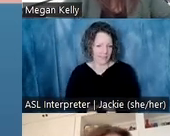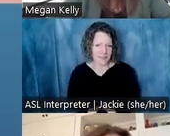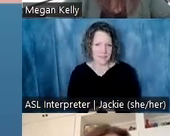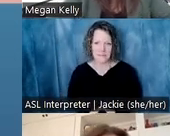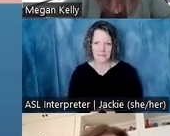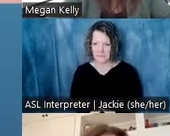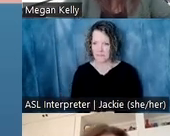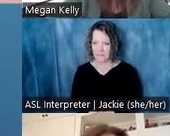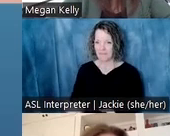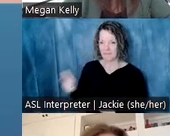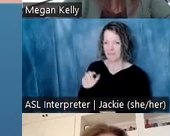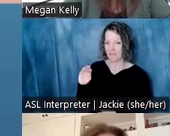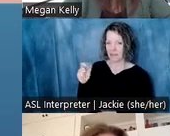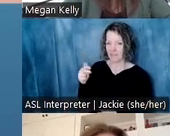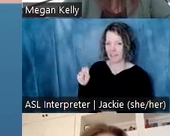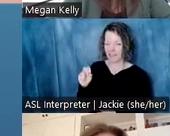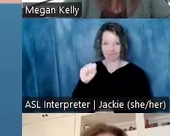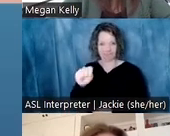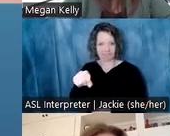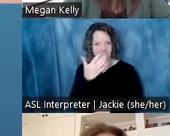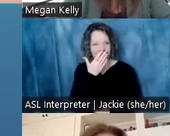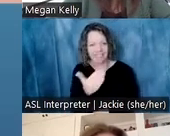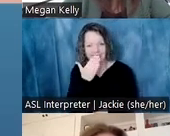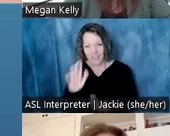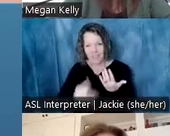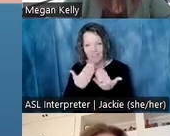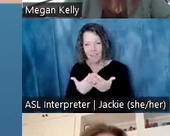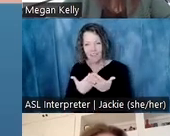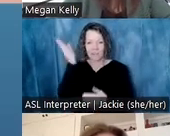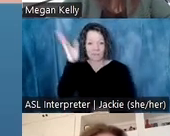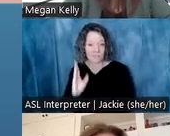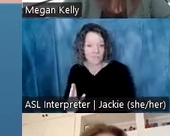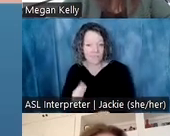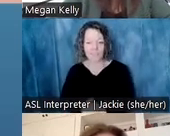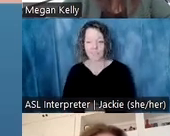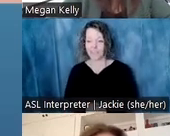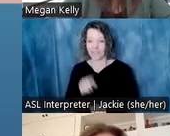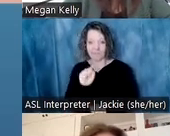Yeah. I want to thank everyone very much, the presenters, everyone who has been here,